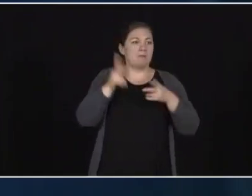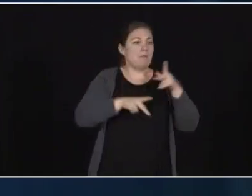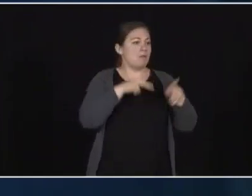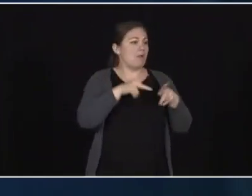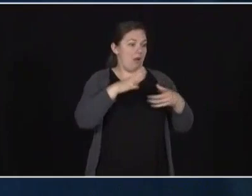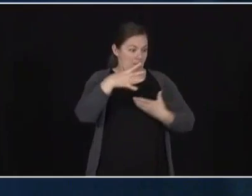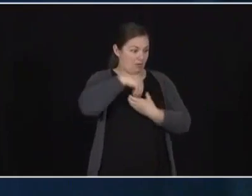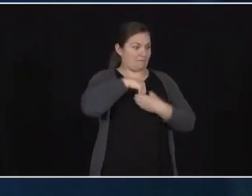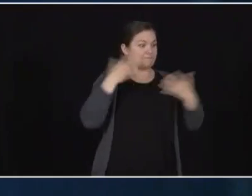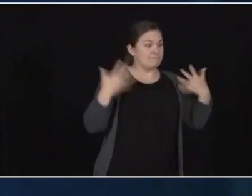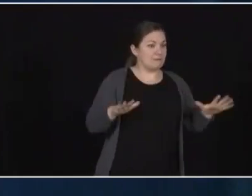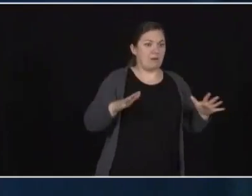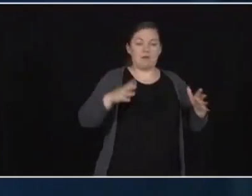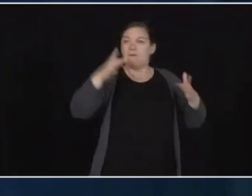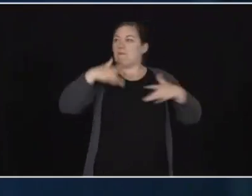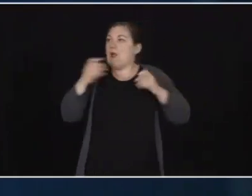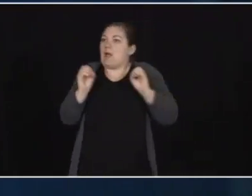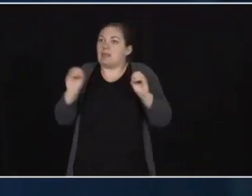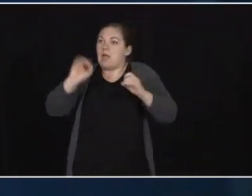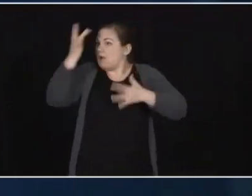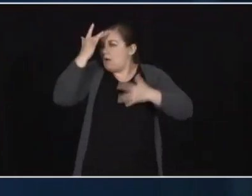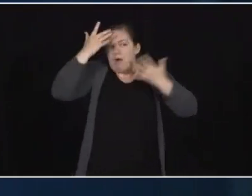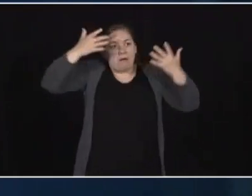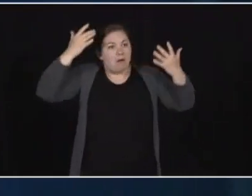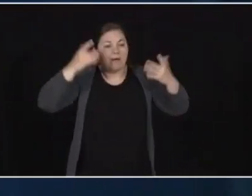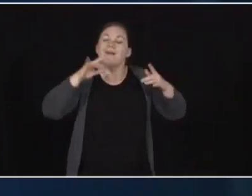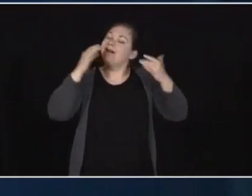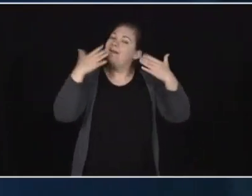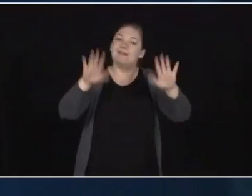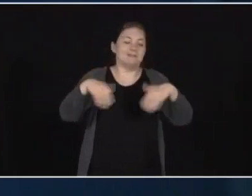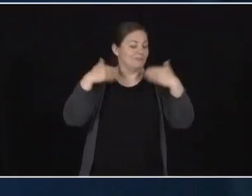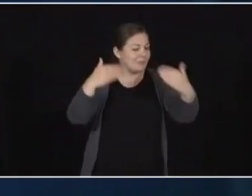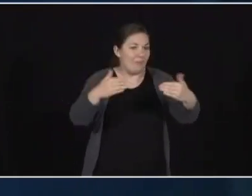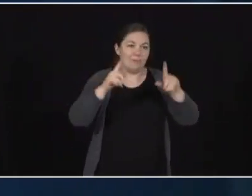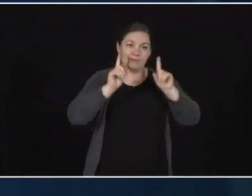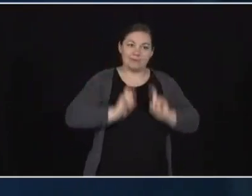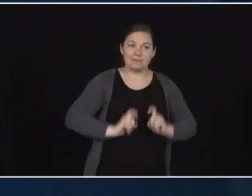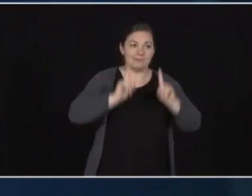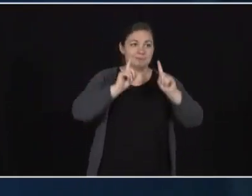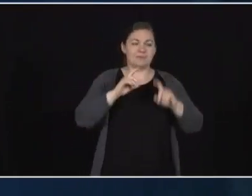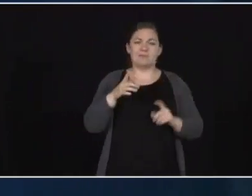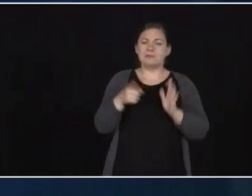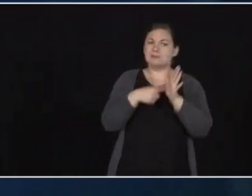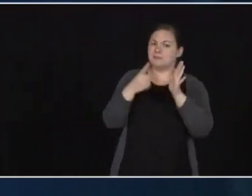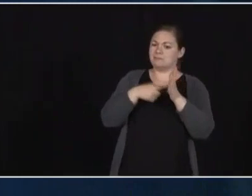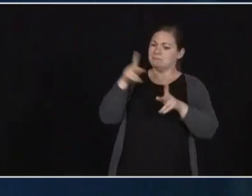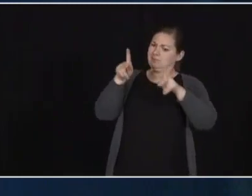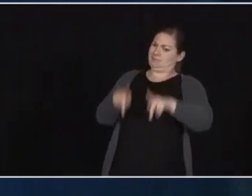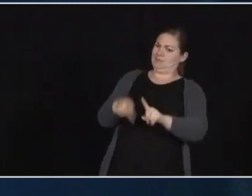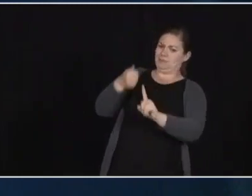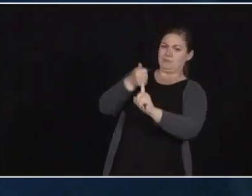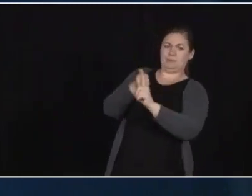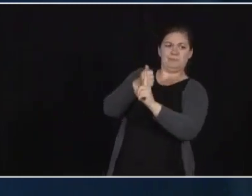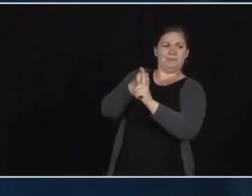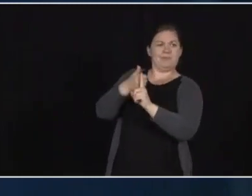can be facilitated and is available to people who are concerned they may have been exposed to COVID-19. And in whatever way they have those concerns